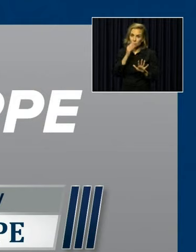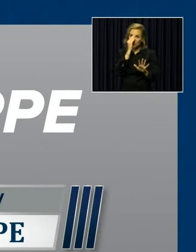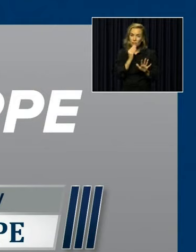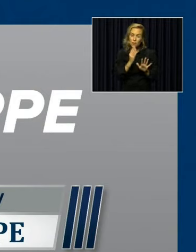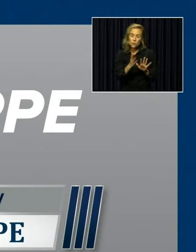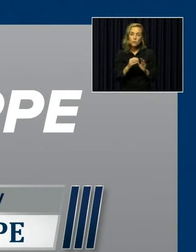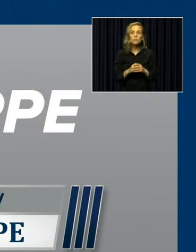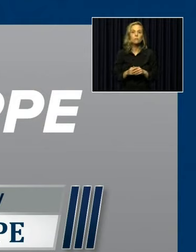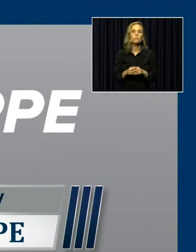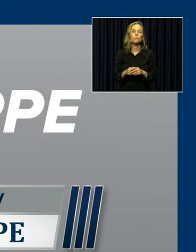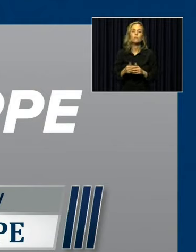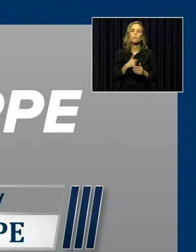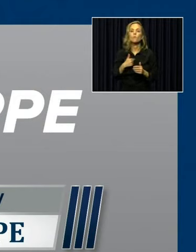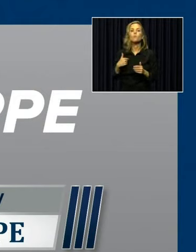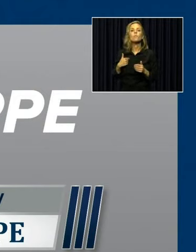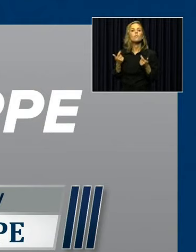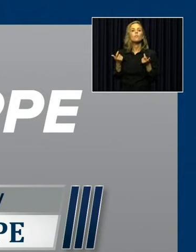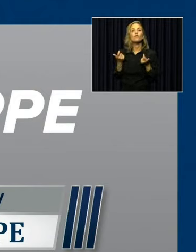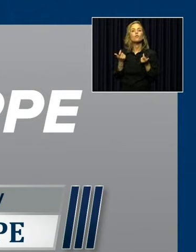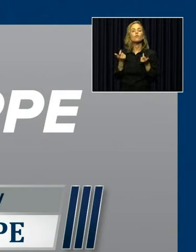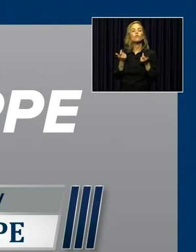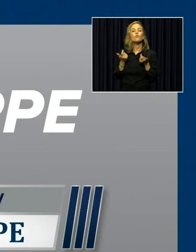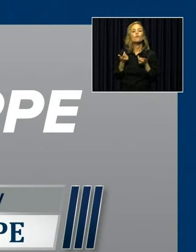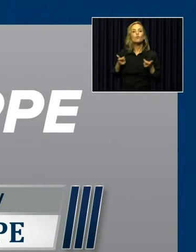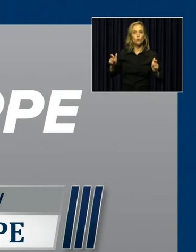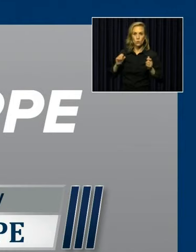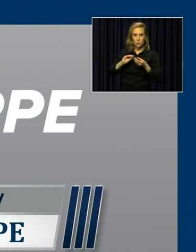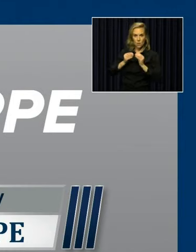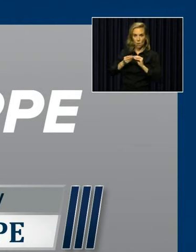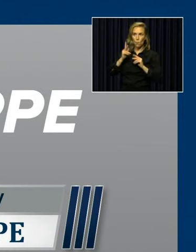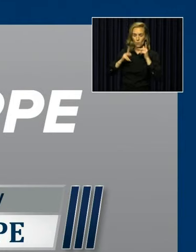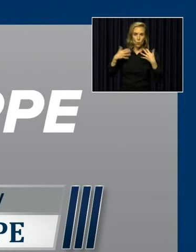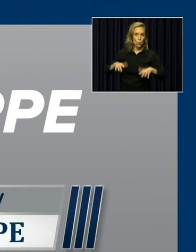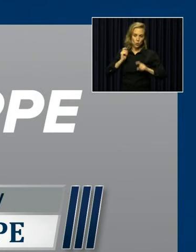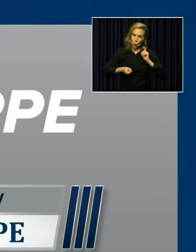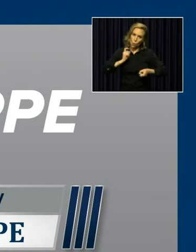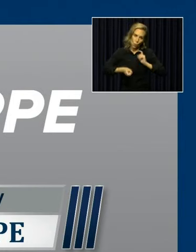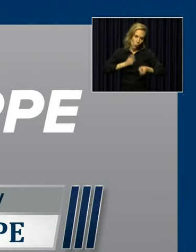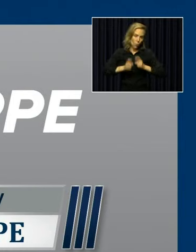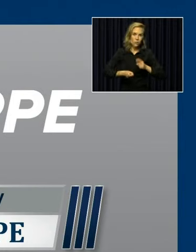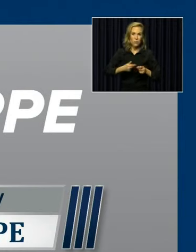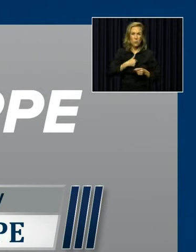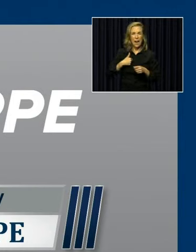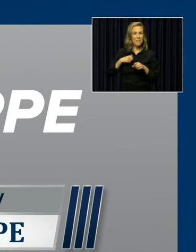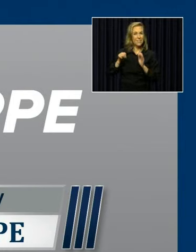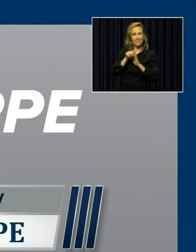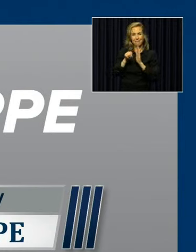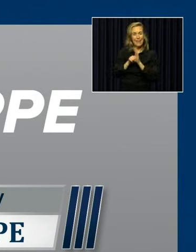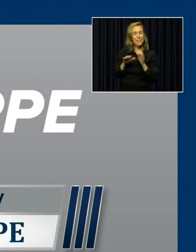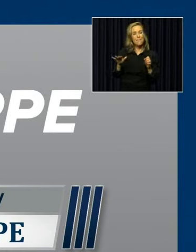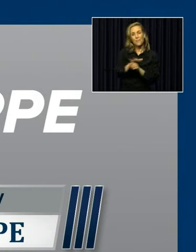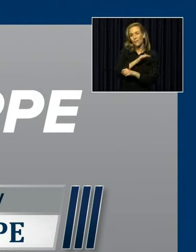TO READ THE RECOMMENDATIONS HERE, BUT NO ONE OUTSIDE OF A